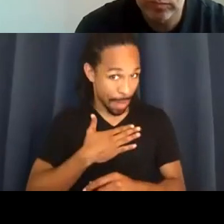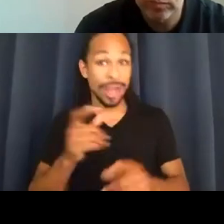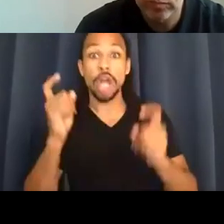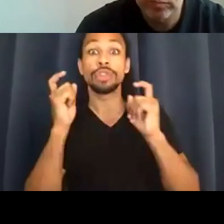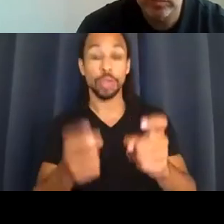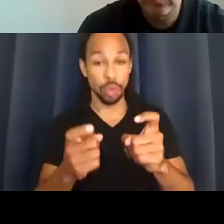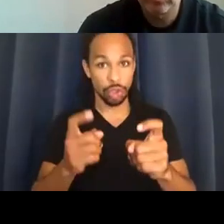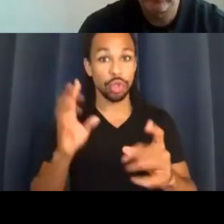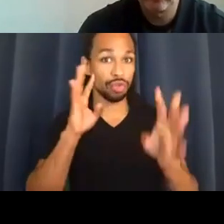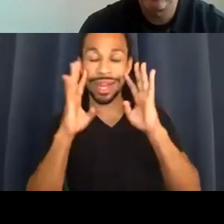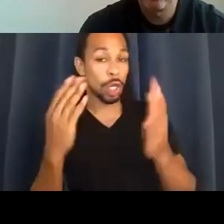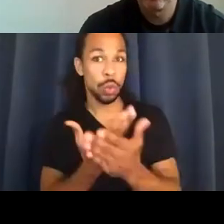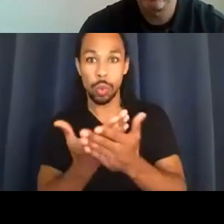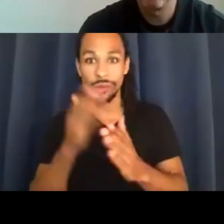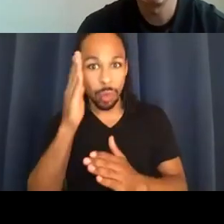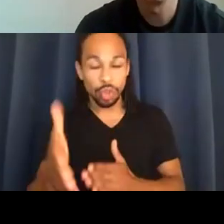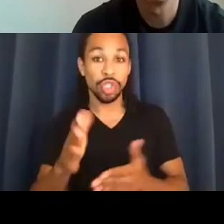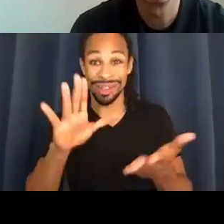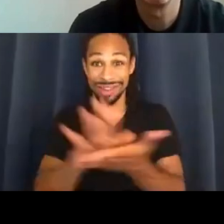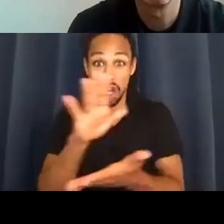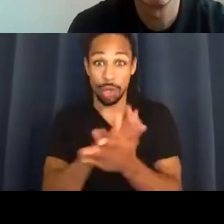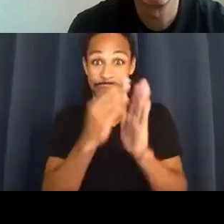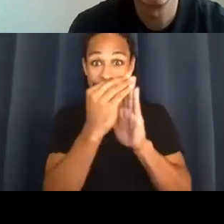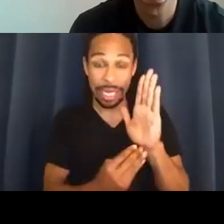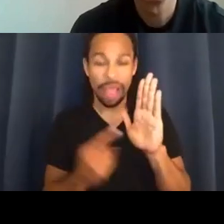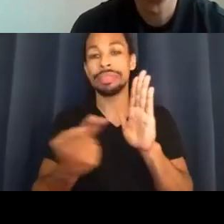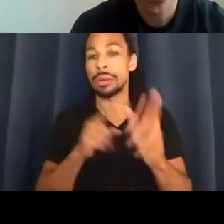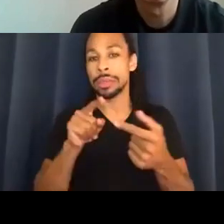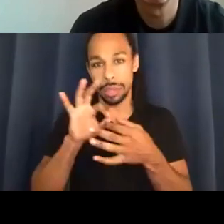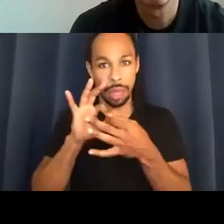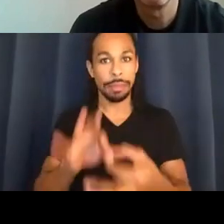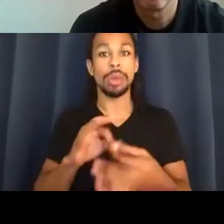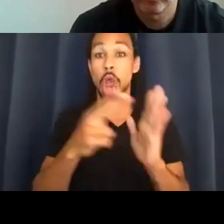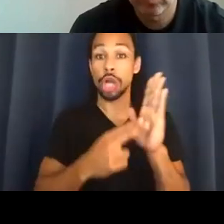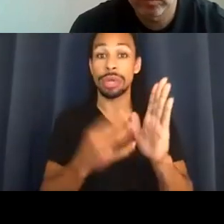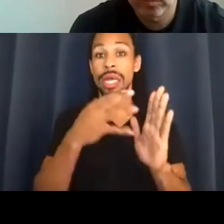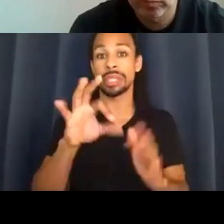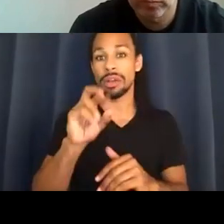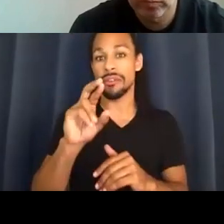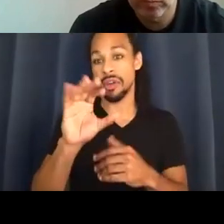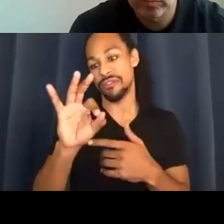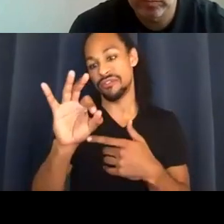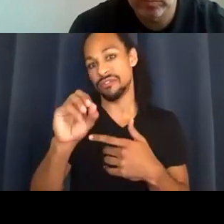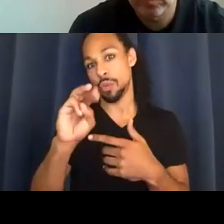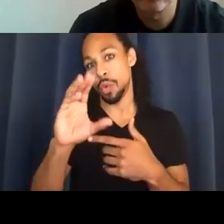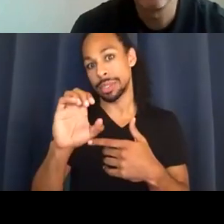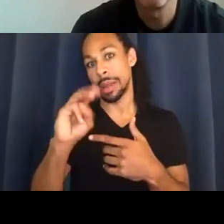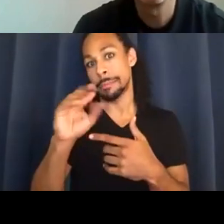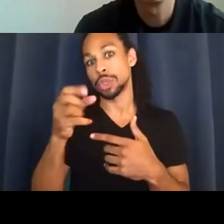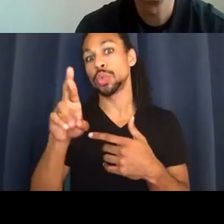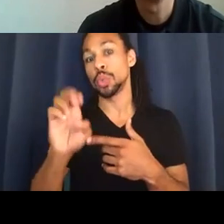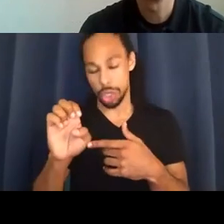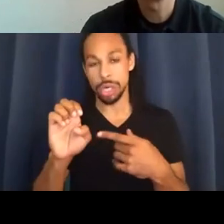document was very specifically around contracts and there will is a lot of very concrete things